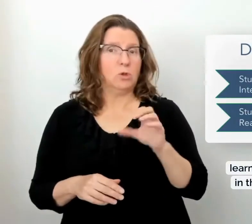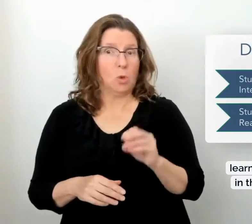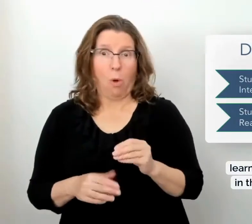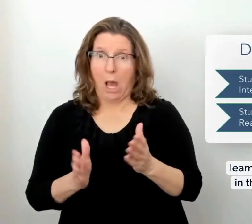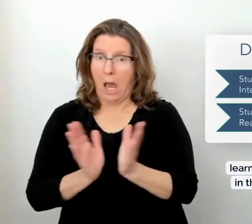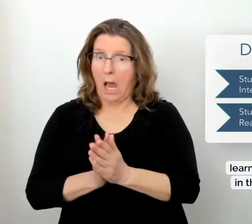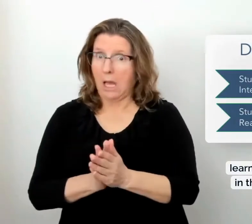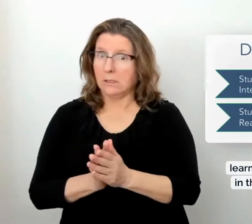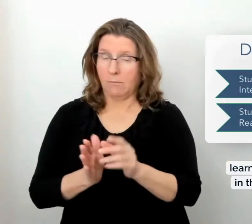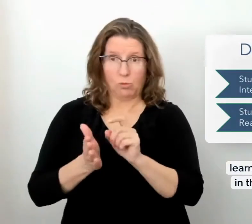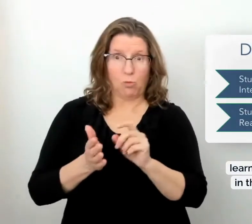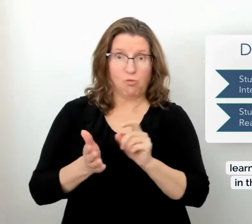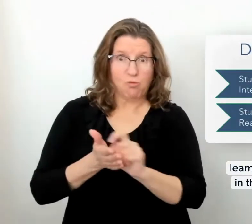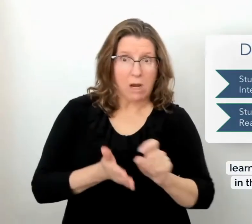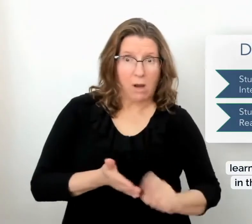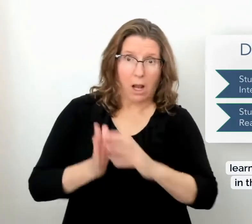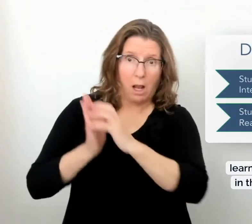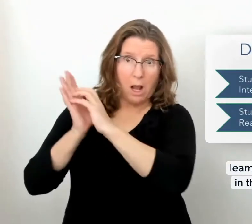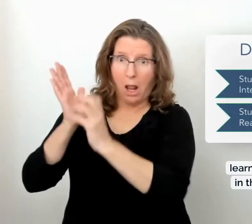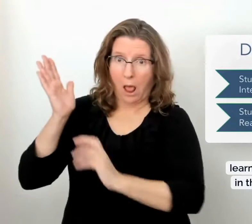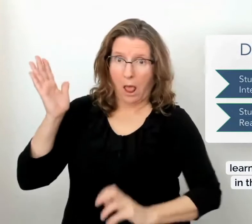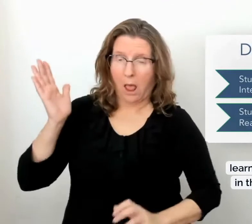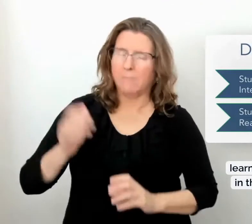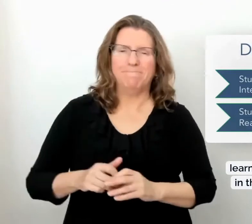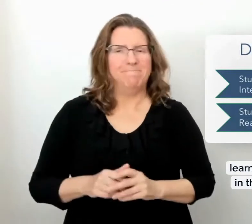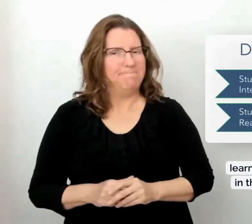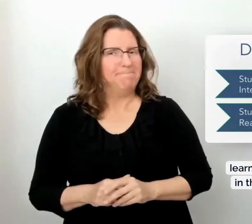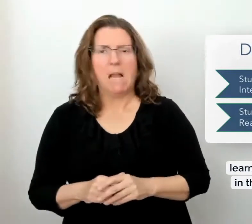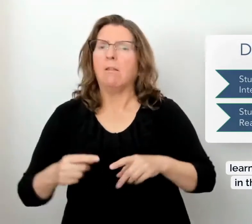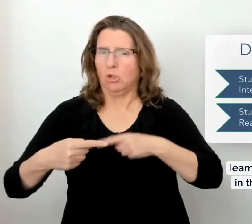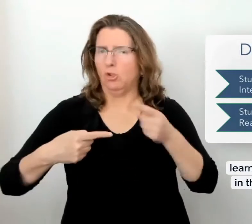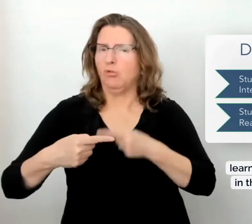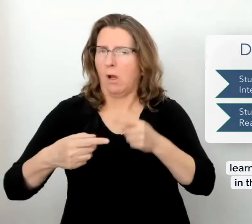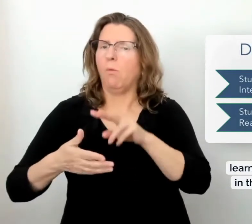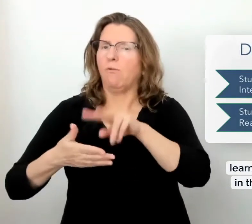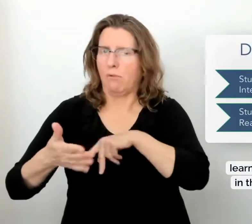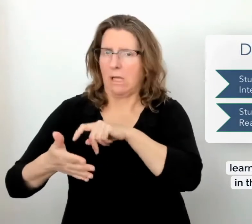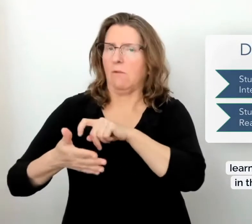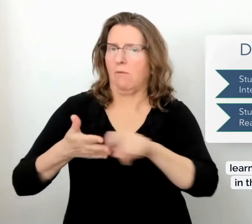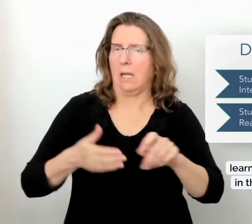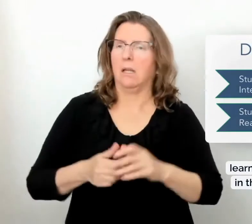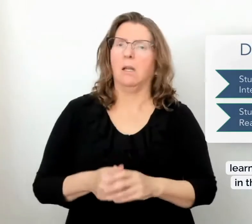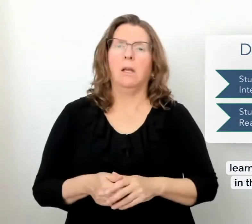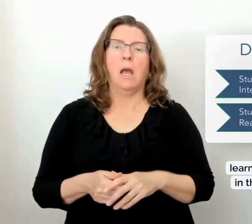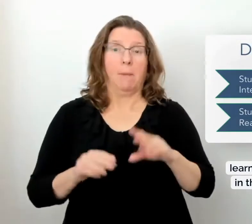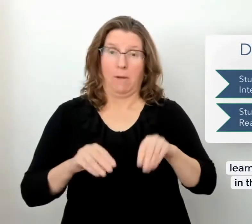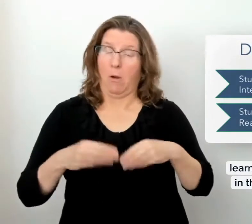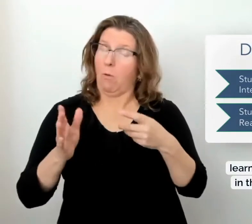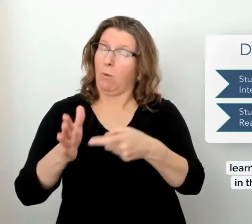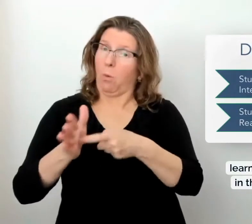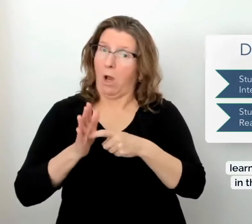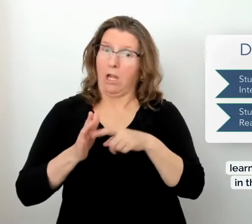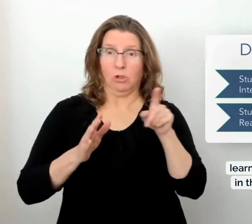Reading and writing was a struggle for many students. So students could write their assignment in English,